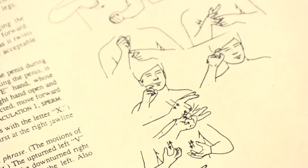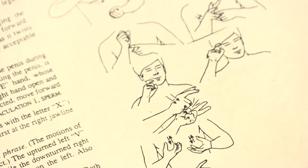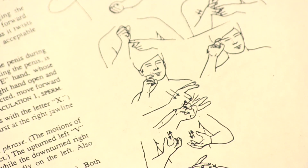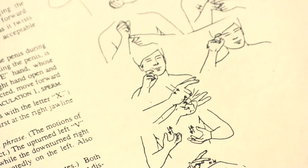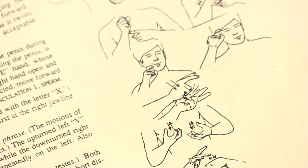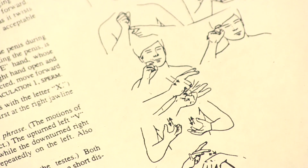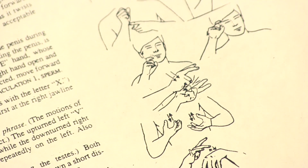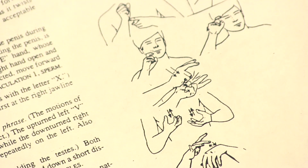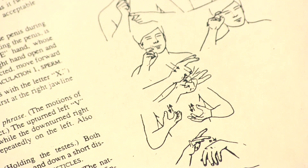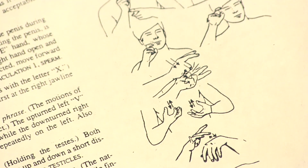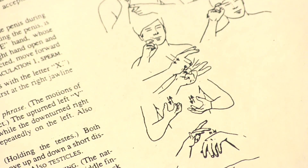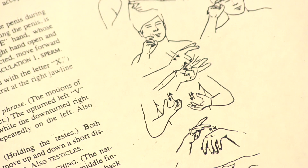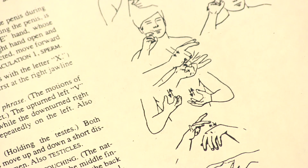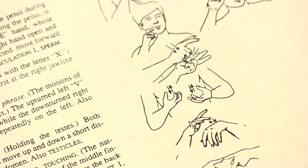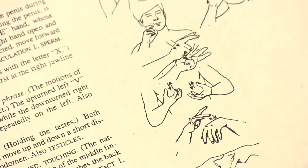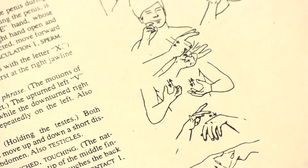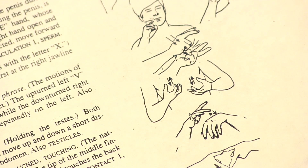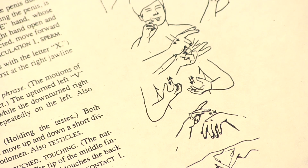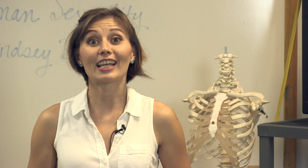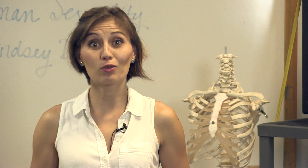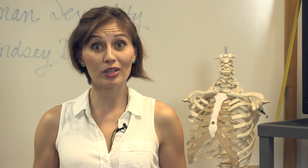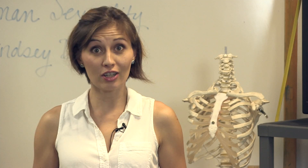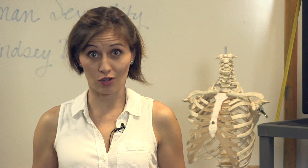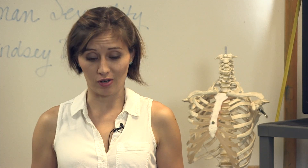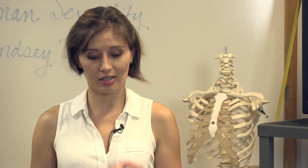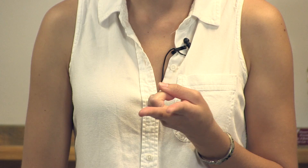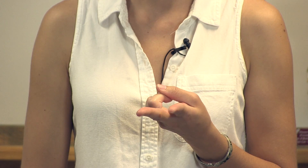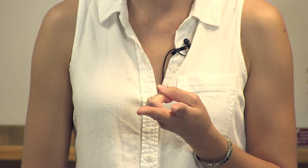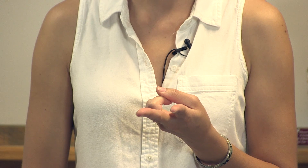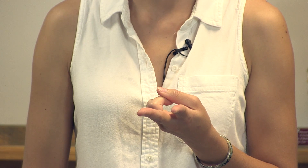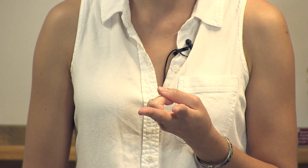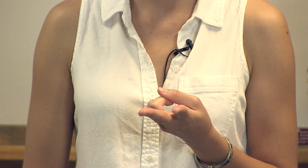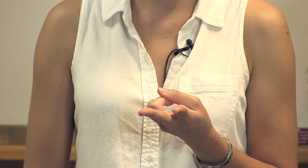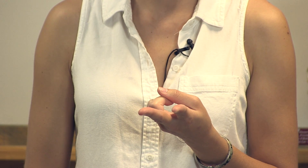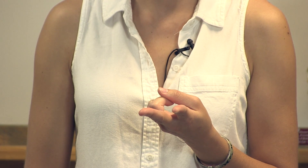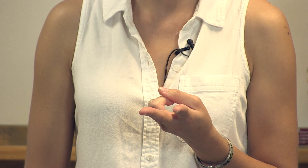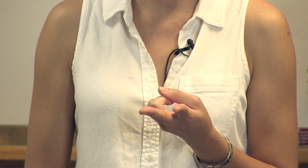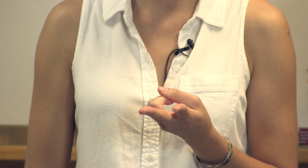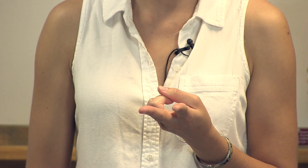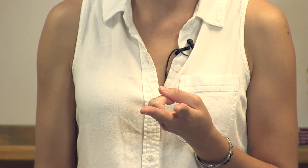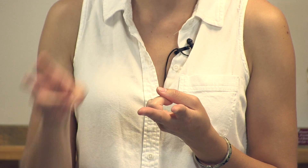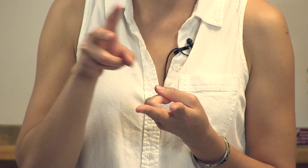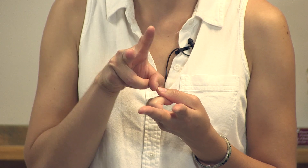See how each one has a description of the action and the image of the hands ? "Sexual intercourse" "The upturned left V hand remains motionless